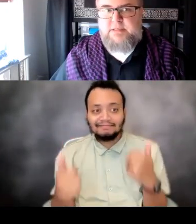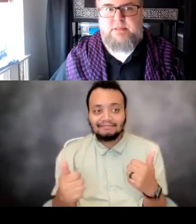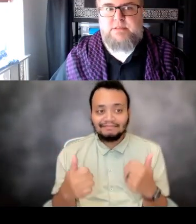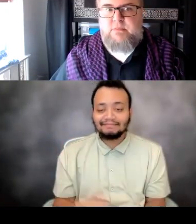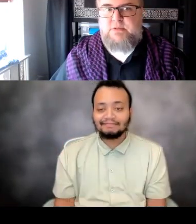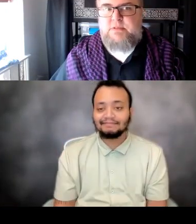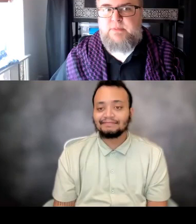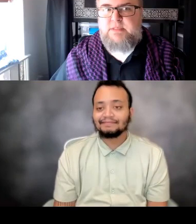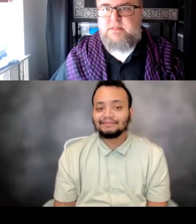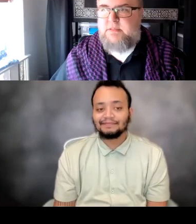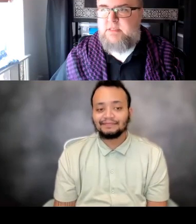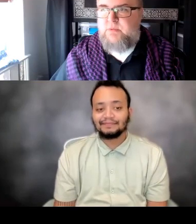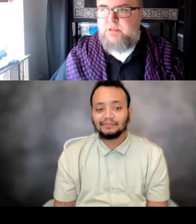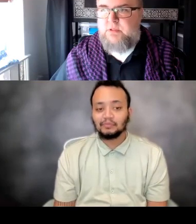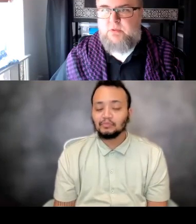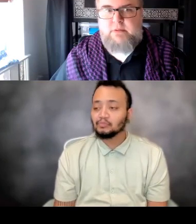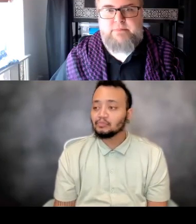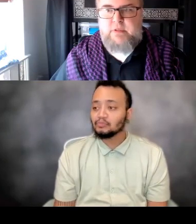excellent, so mostly Bs and Cs, which is cool.